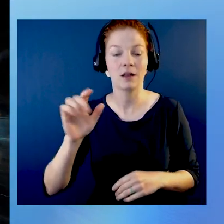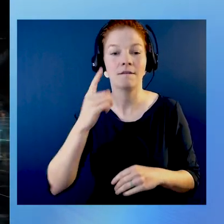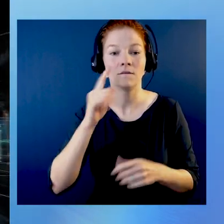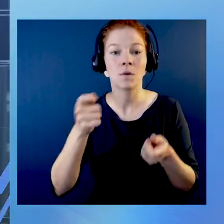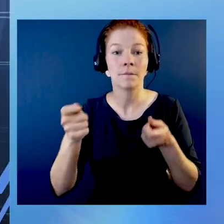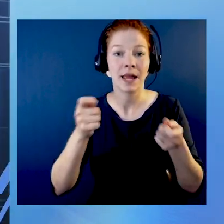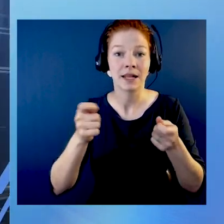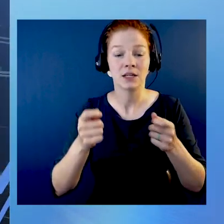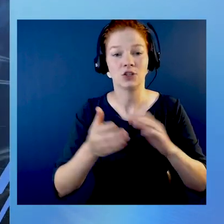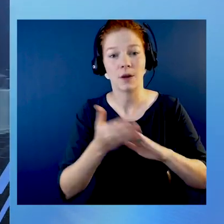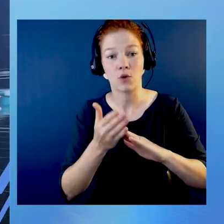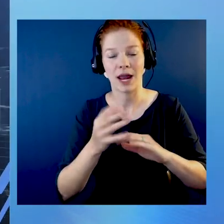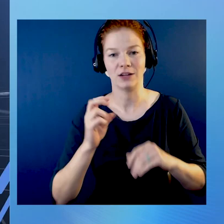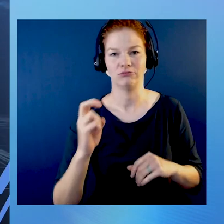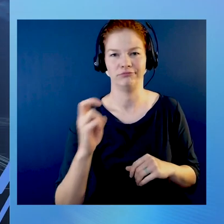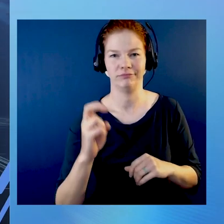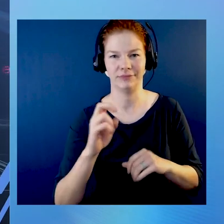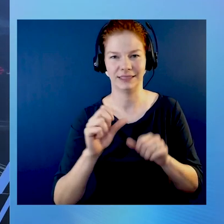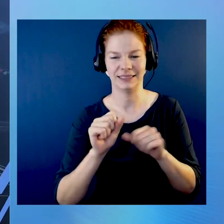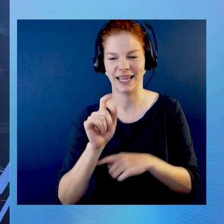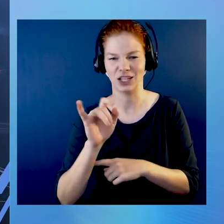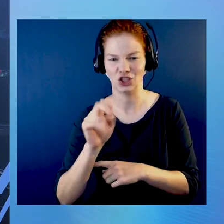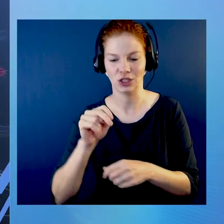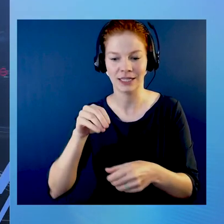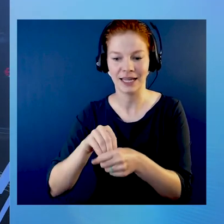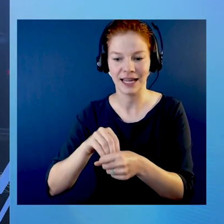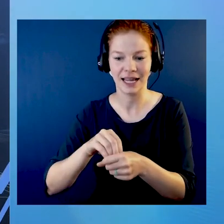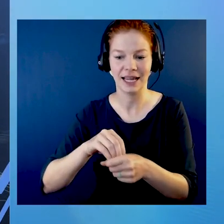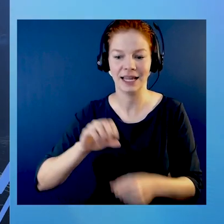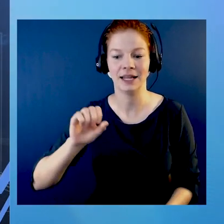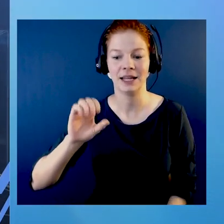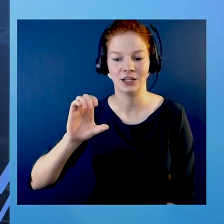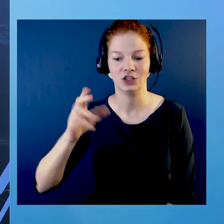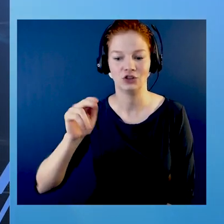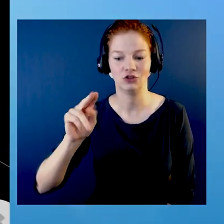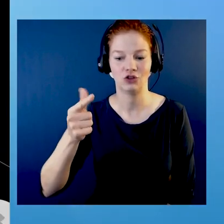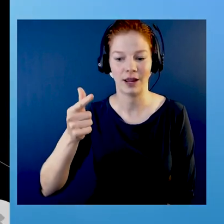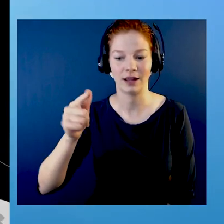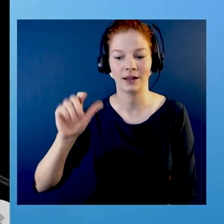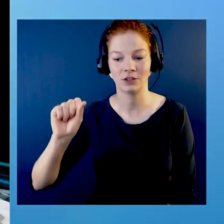operate our transit station in Changsha, which is in the capital city of China's Hunan province,